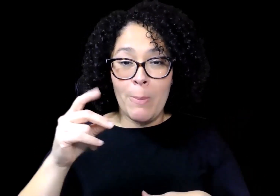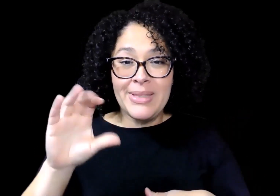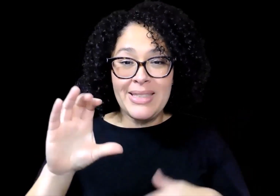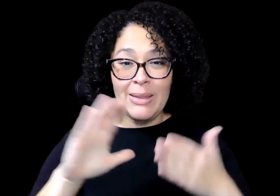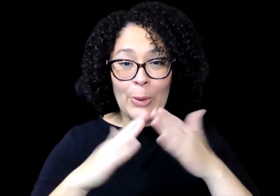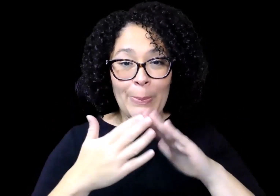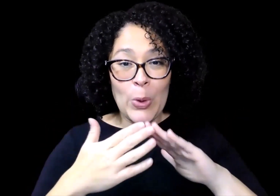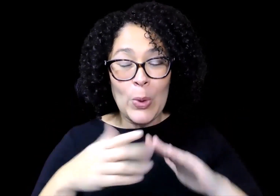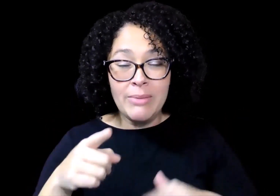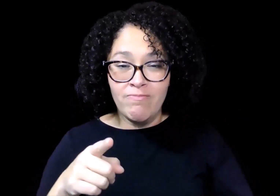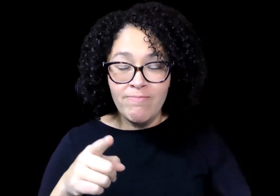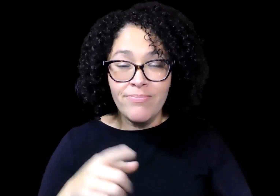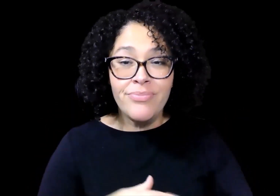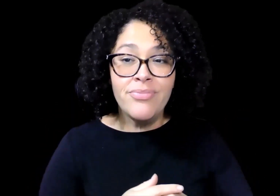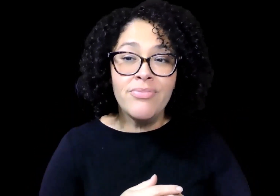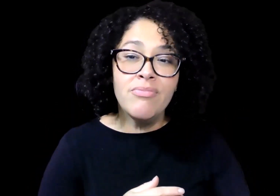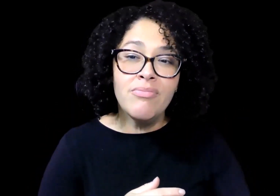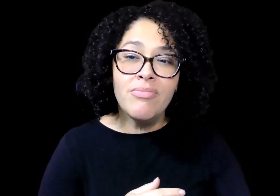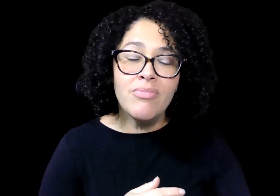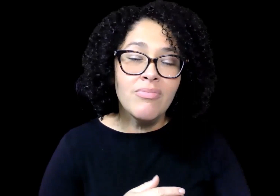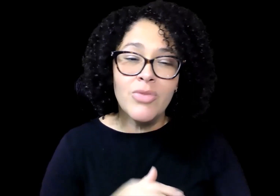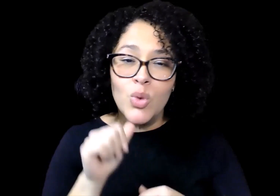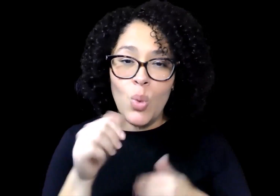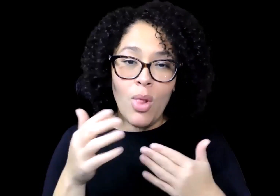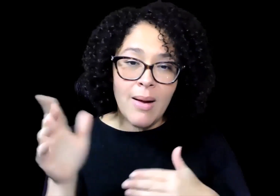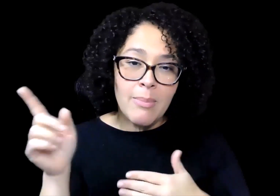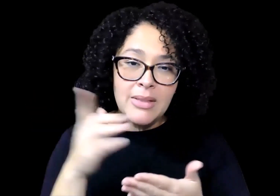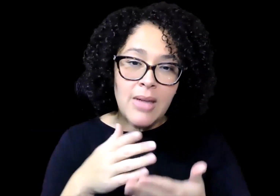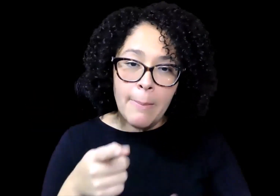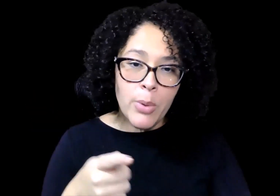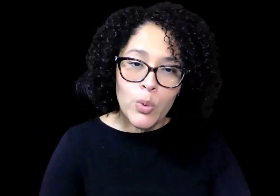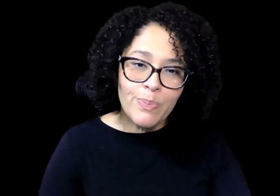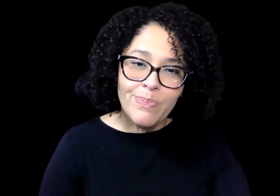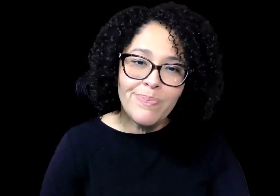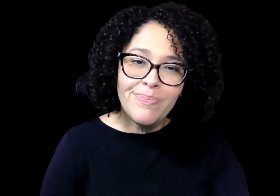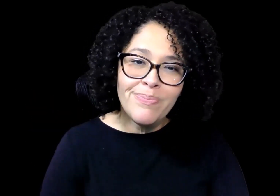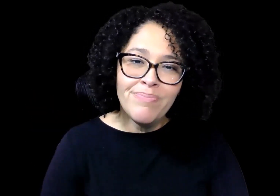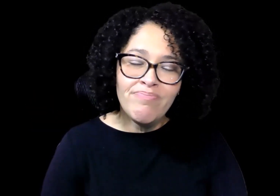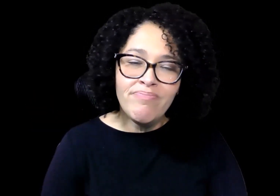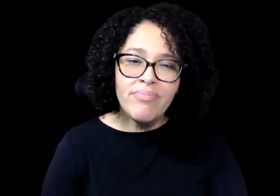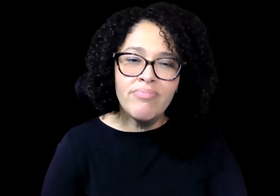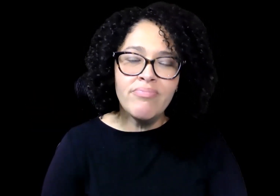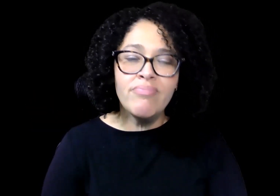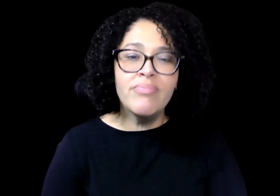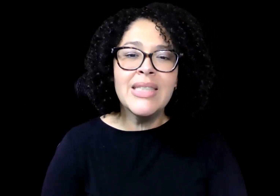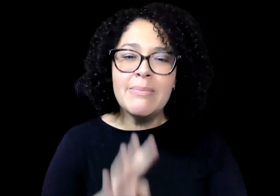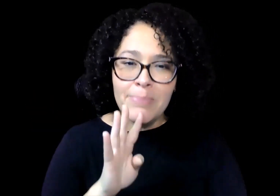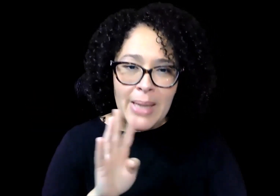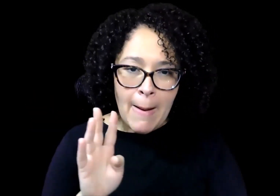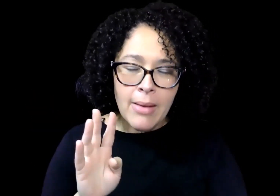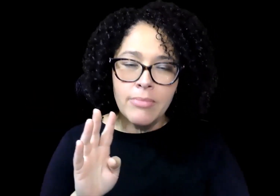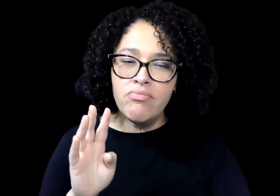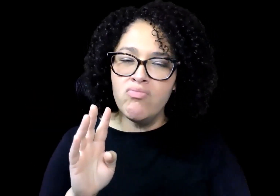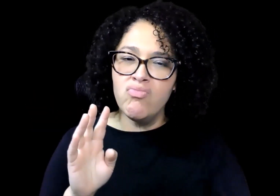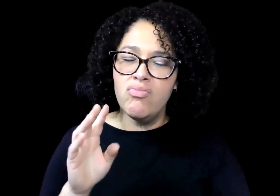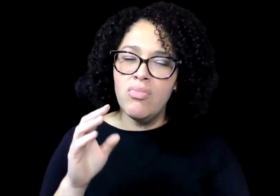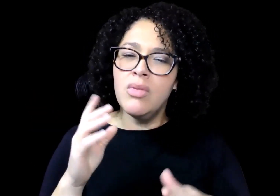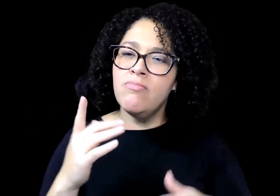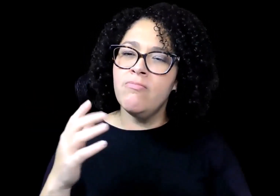if you're a young BIPOC person is don't let them stop you speak up